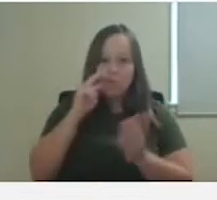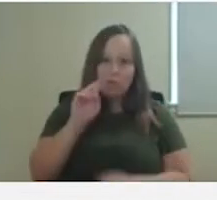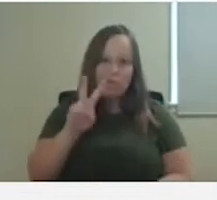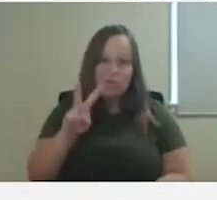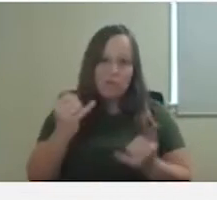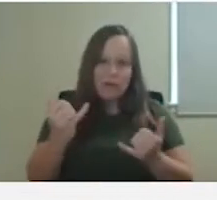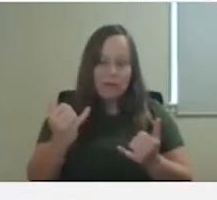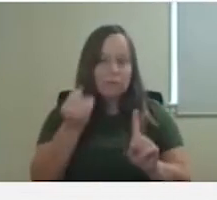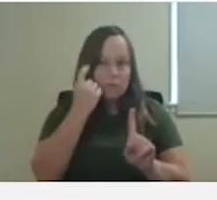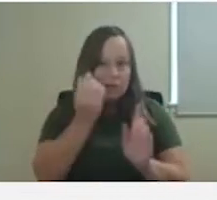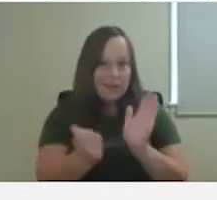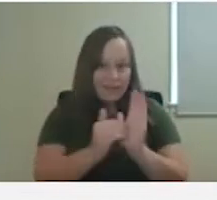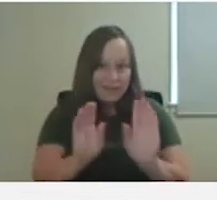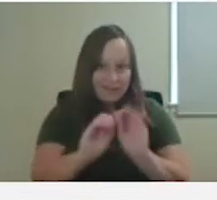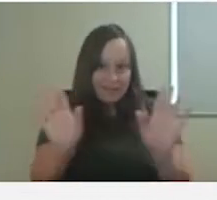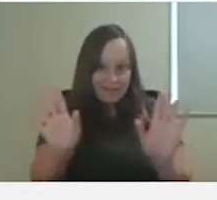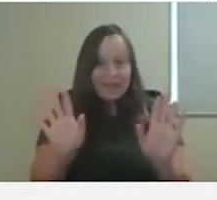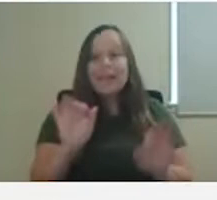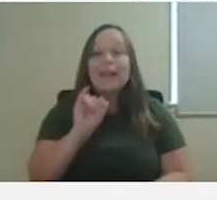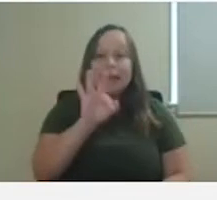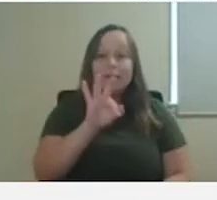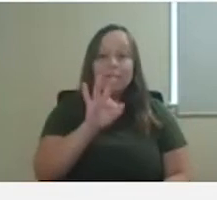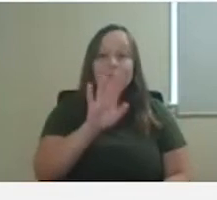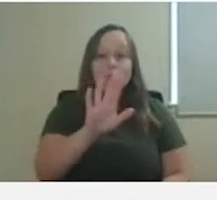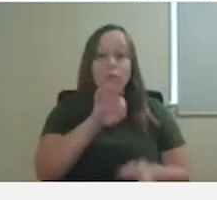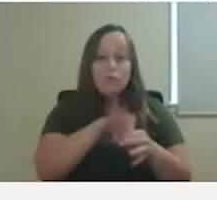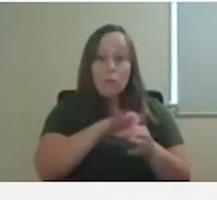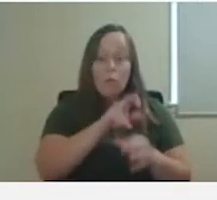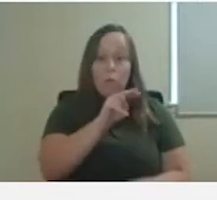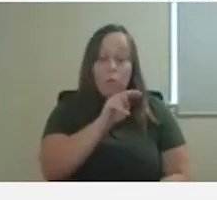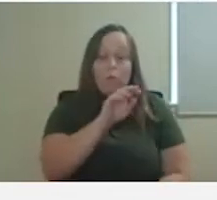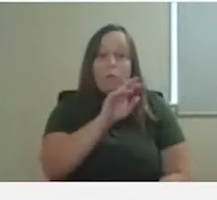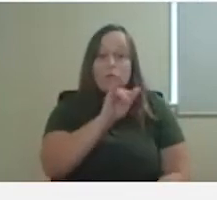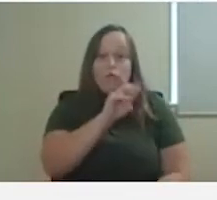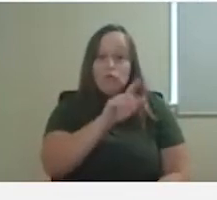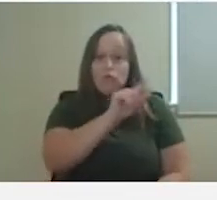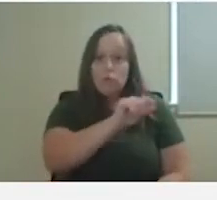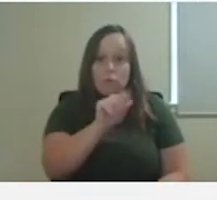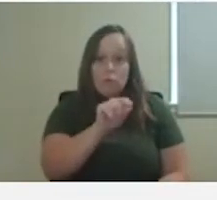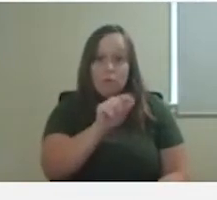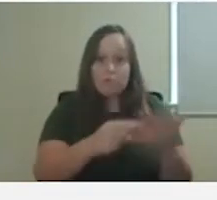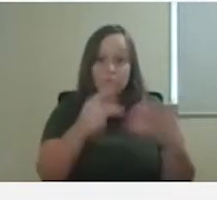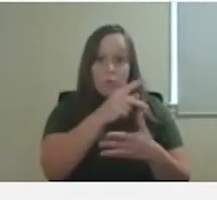Now, let me say that again. If you voted using an absentee ballot in June,